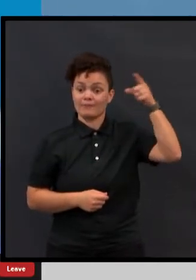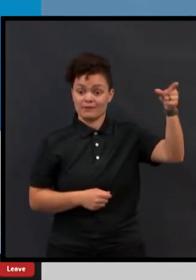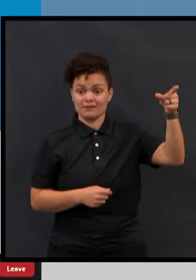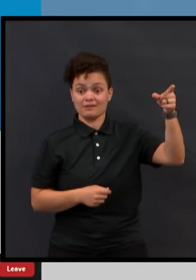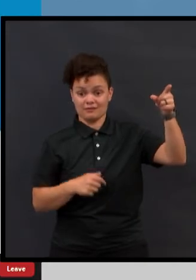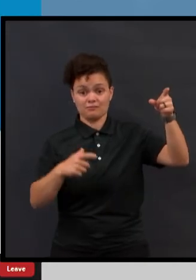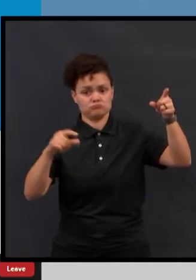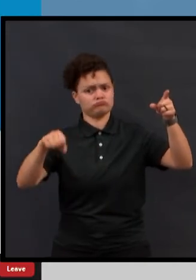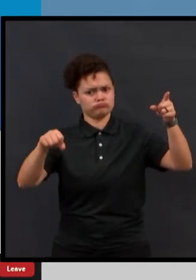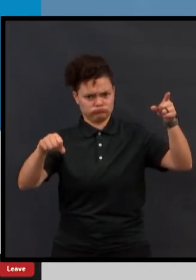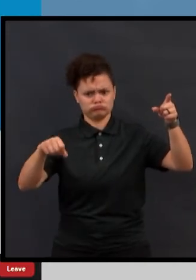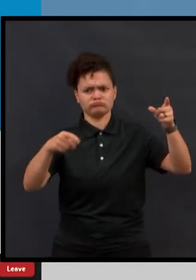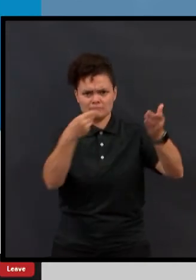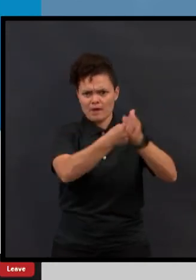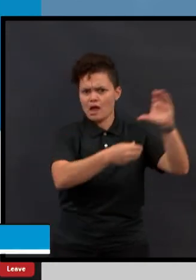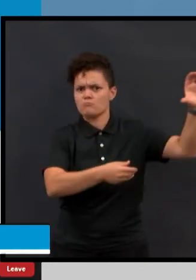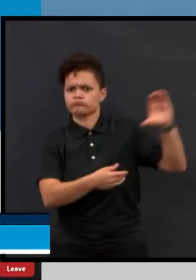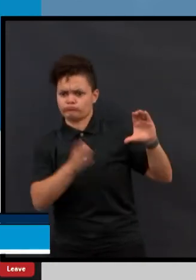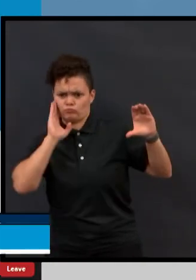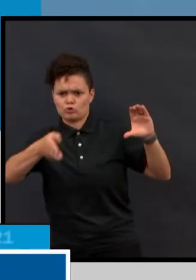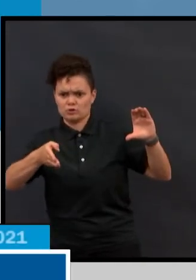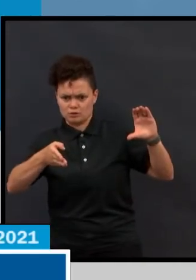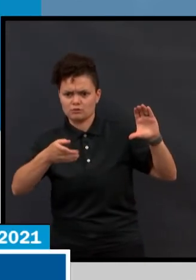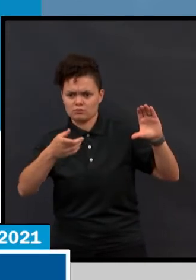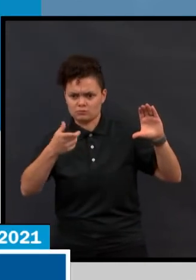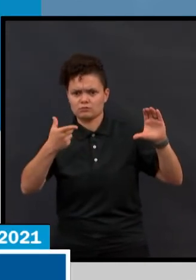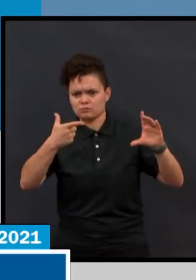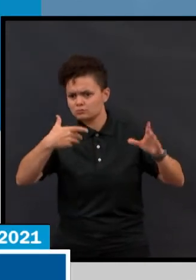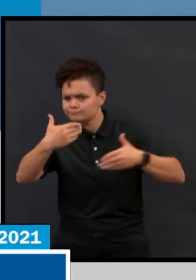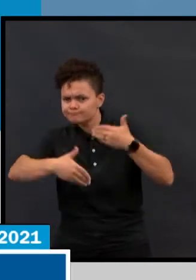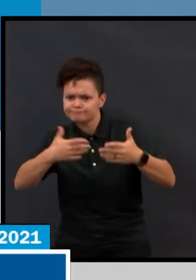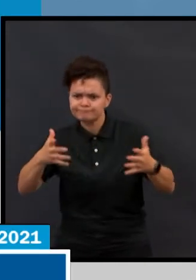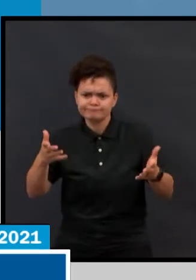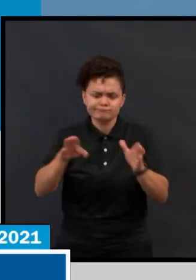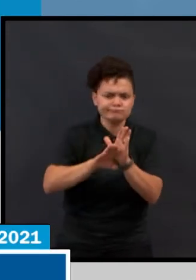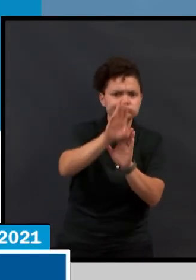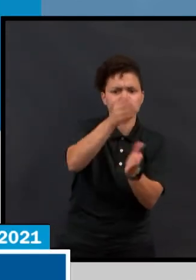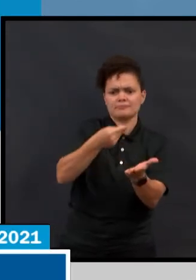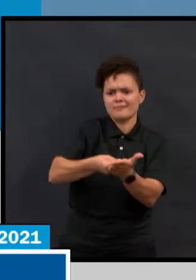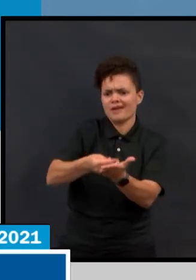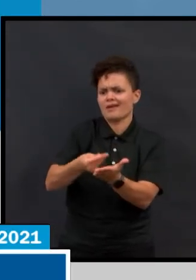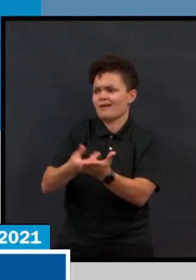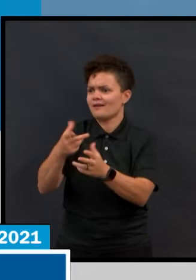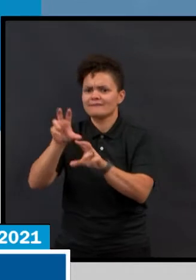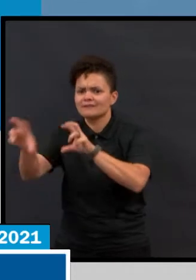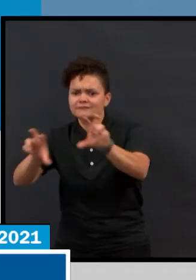resources uh to help endeavor begin to process to invest in its infrastructure as well as to help